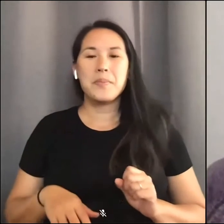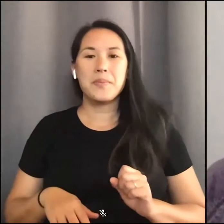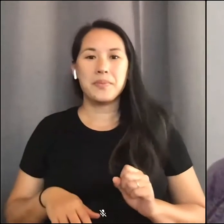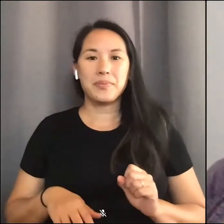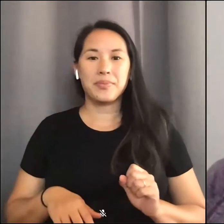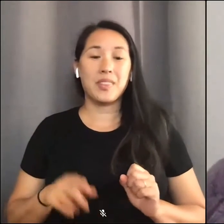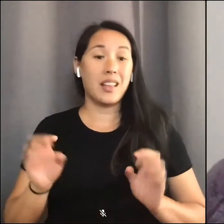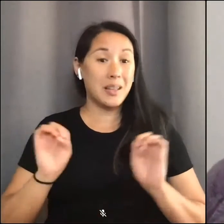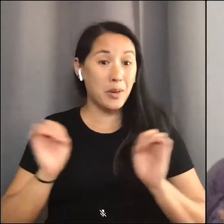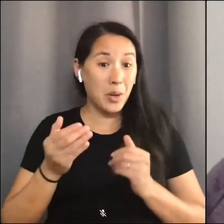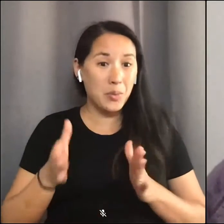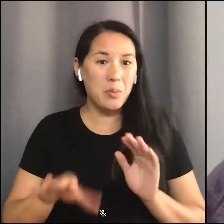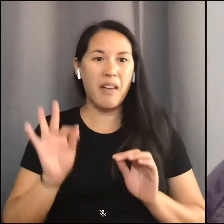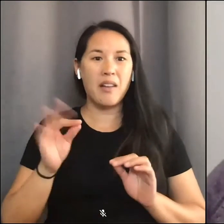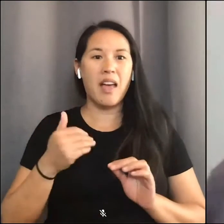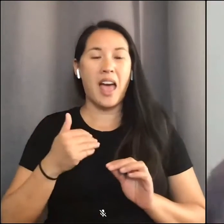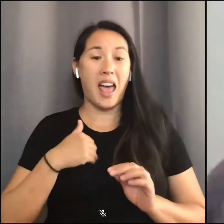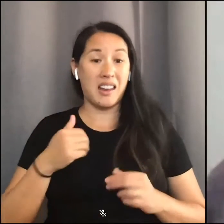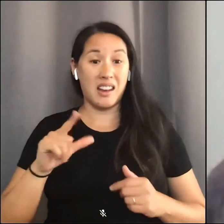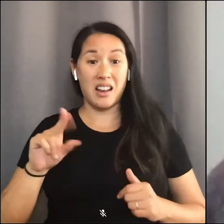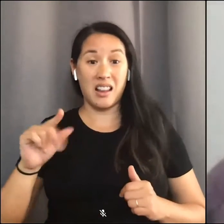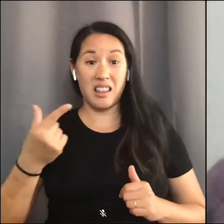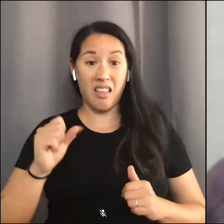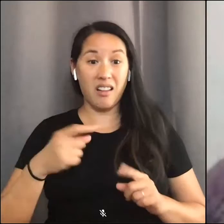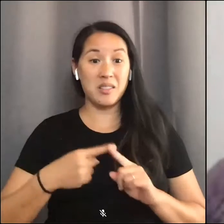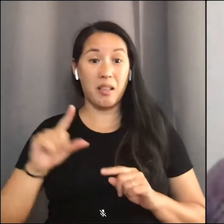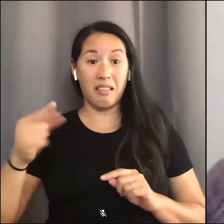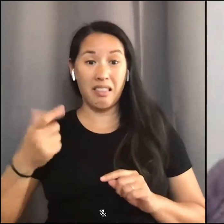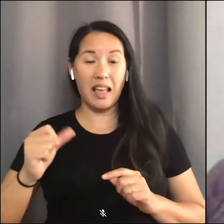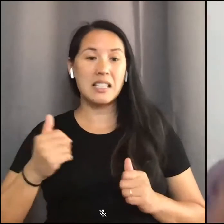room found out that i had blood clots in my lungs and my legs so um i share all that not to be